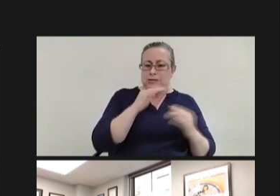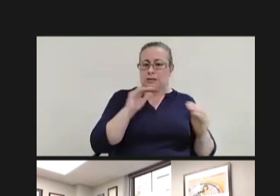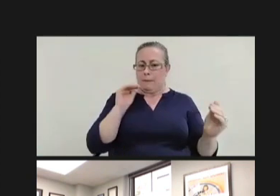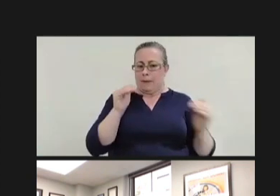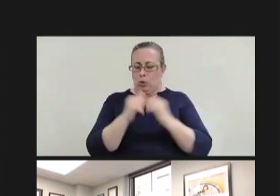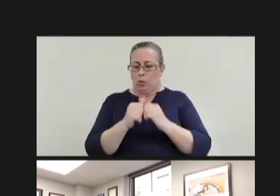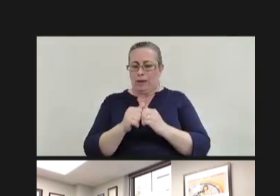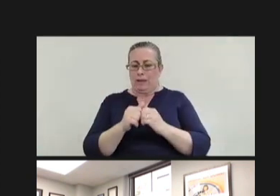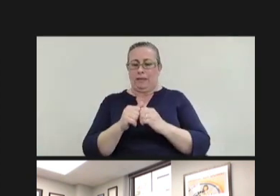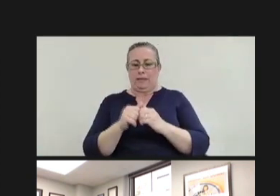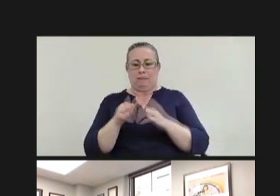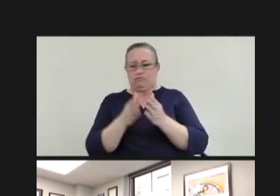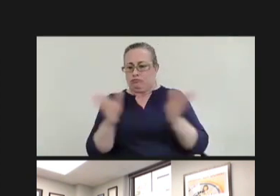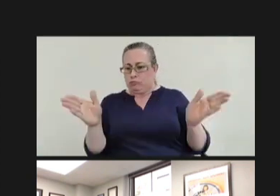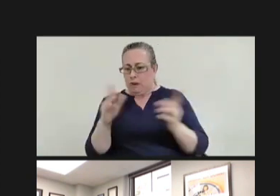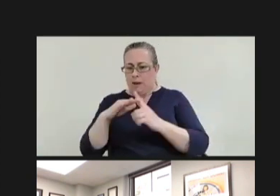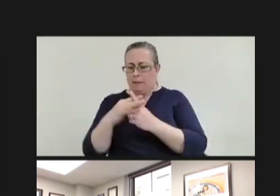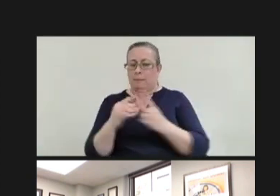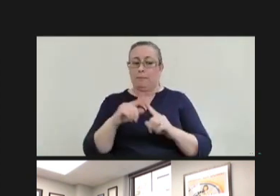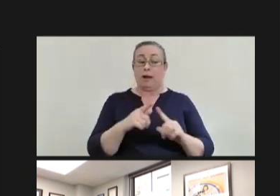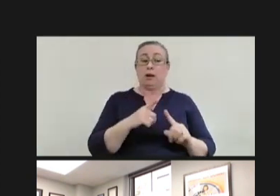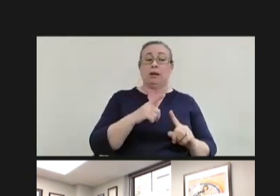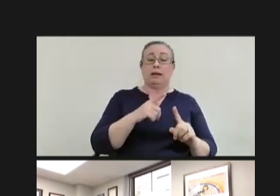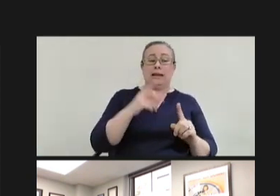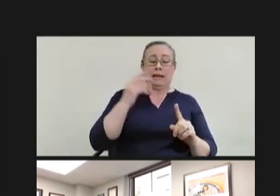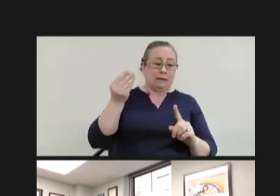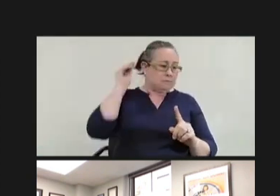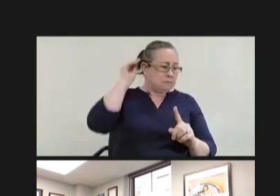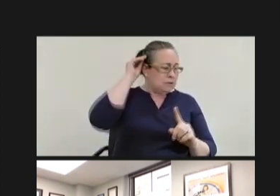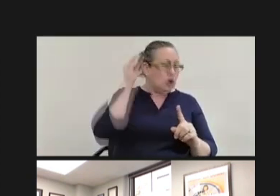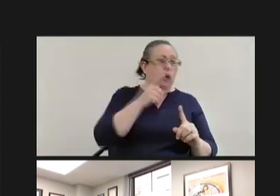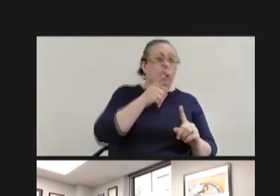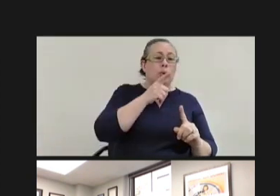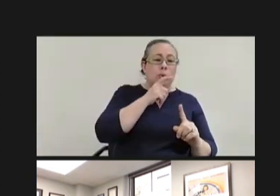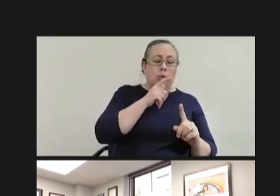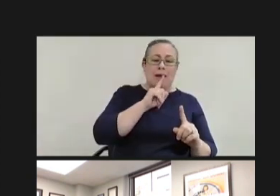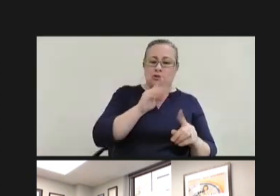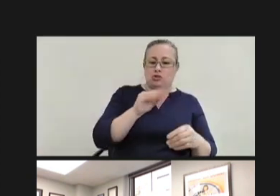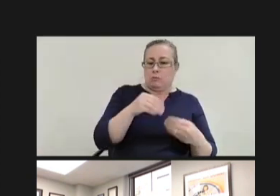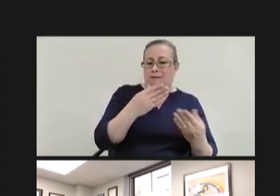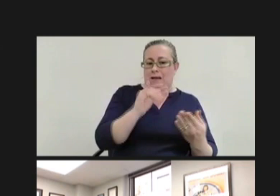I think keeping in mind who is actually also providing that care is important as well.